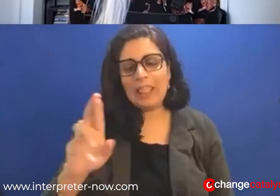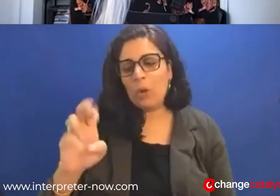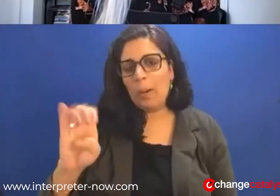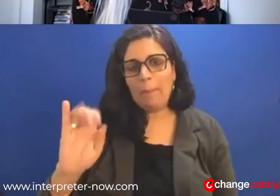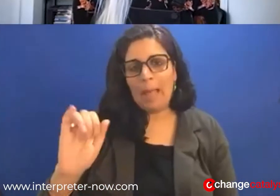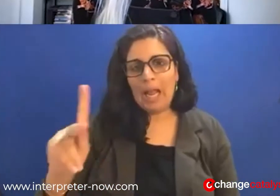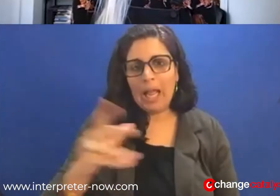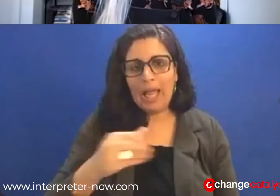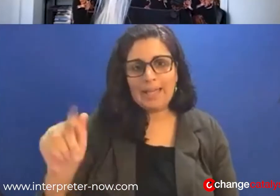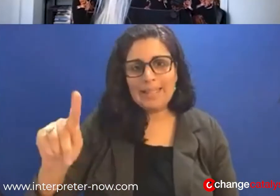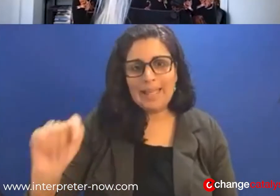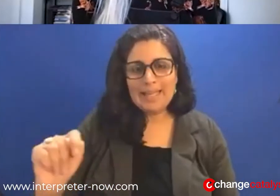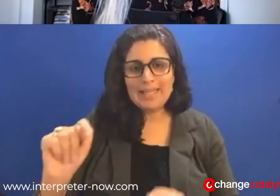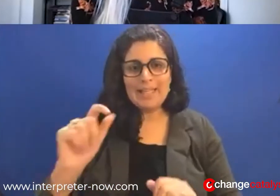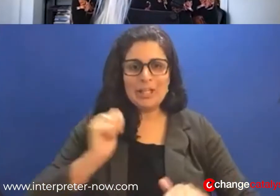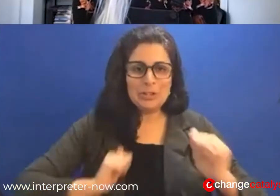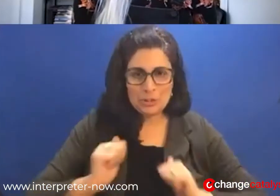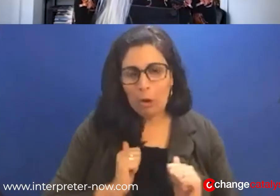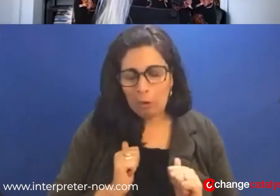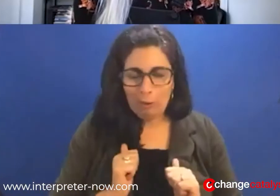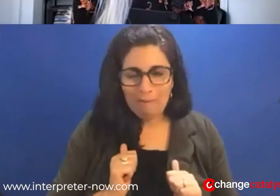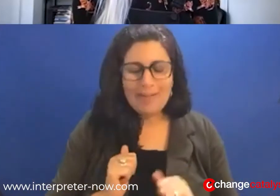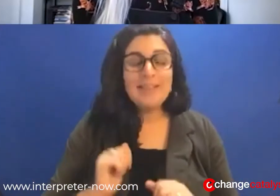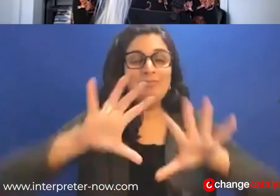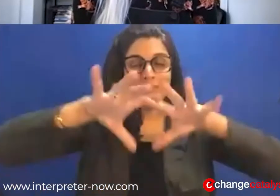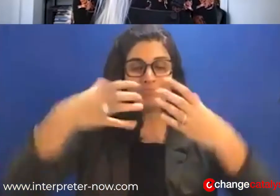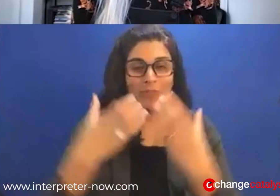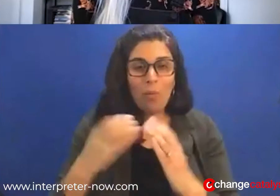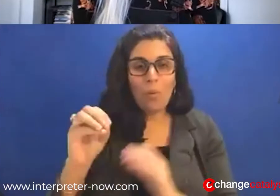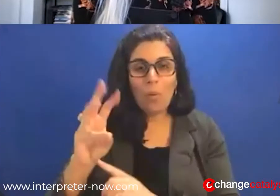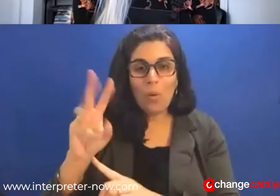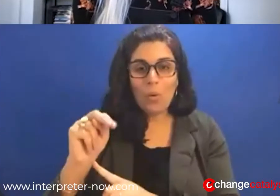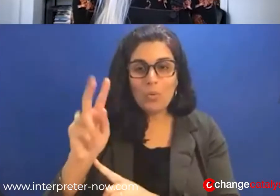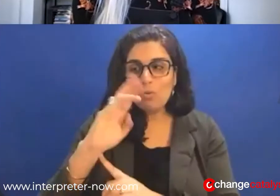It's OwnTrail, and there's an entire world out there of trailblazing women that we think